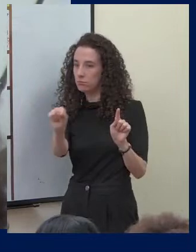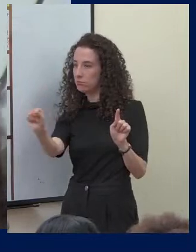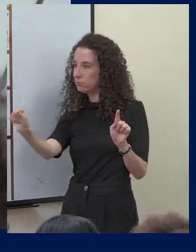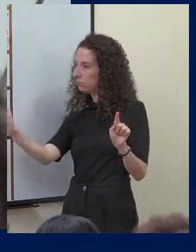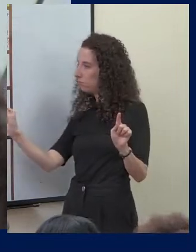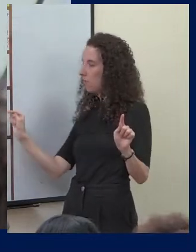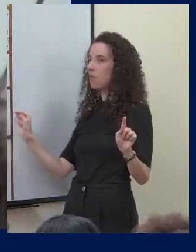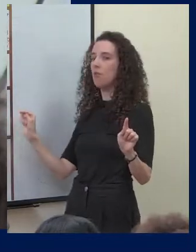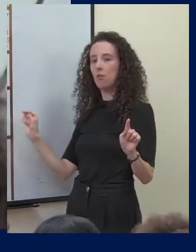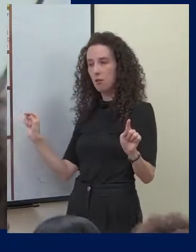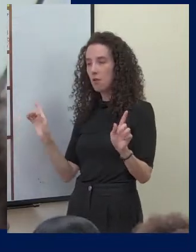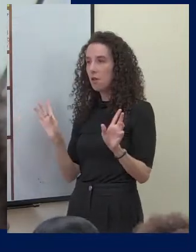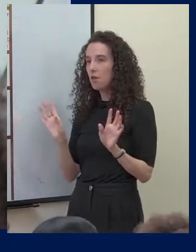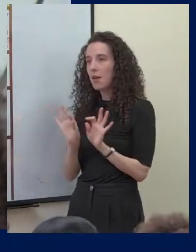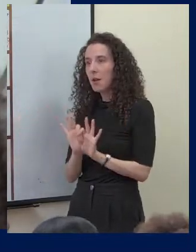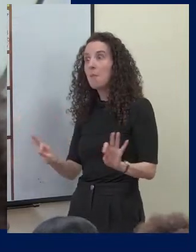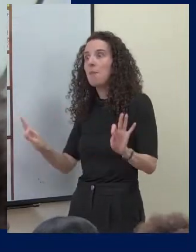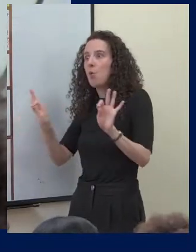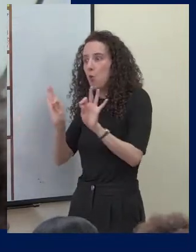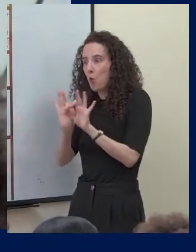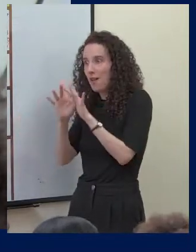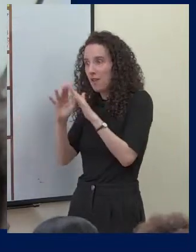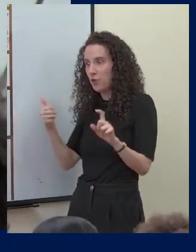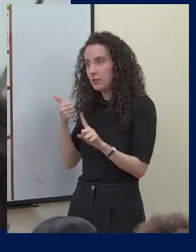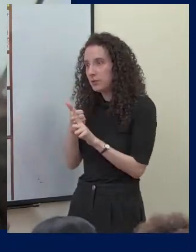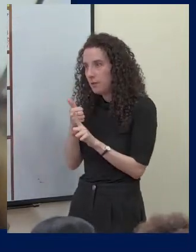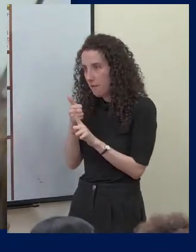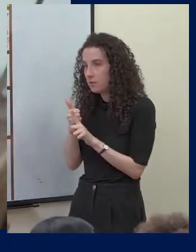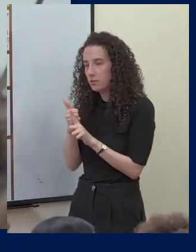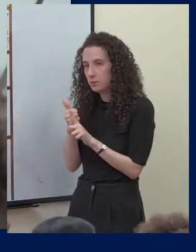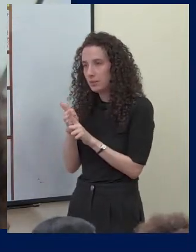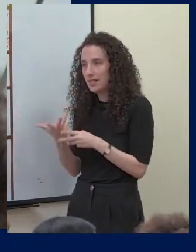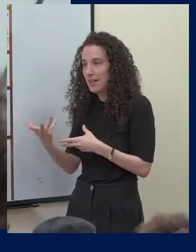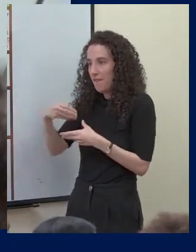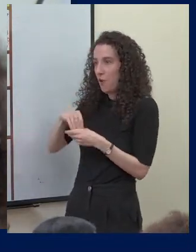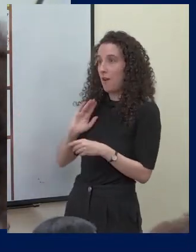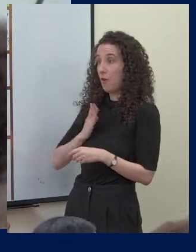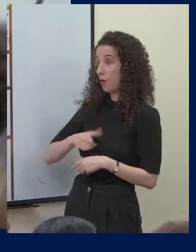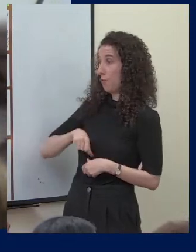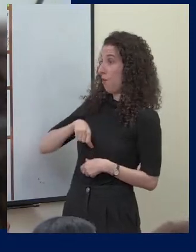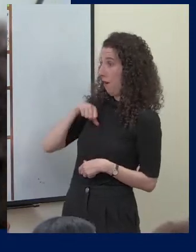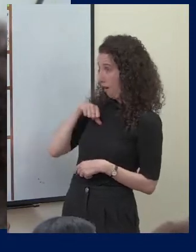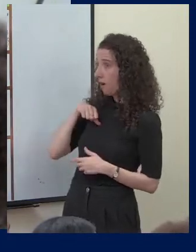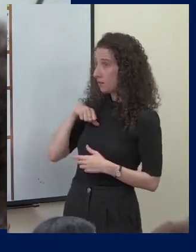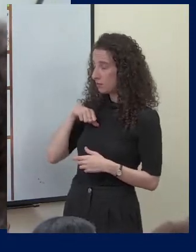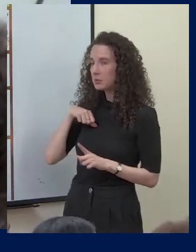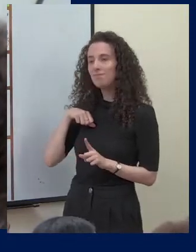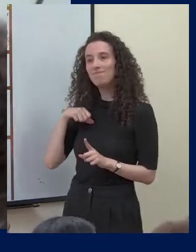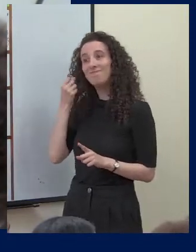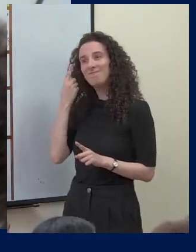important to to our pride but at the same time there are some challenges.